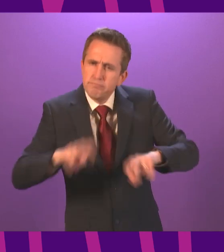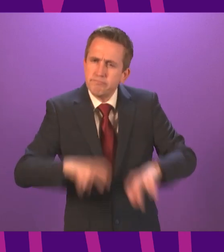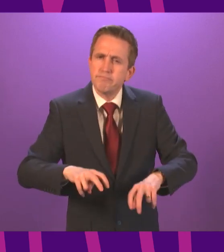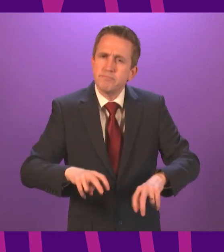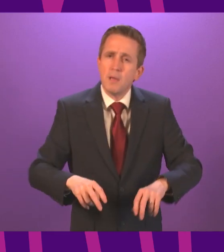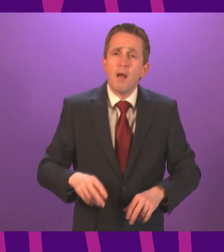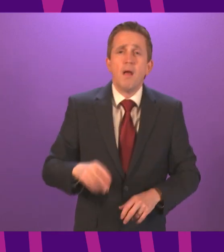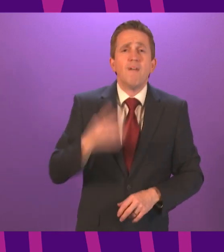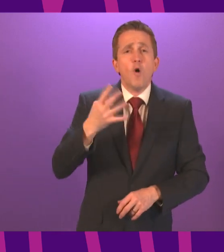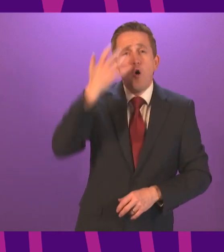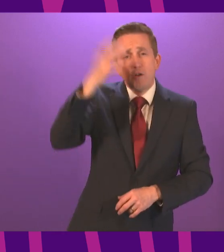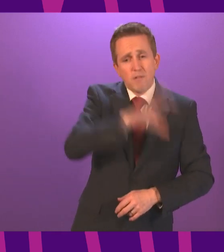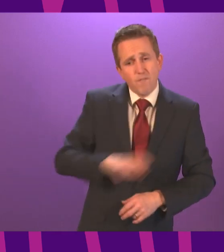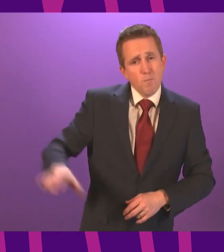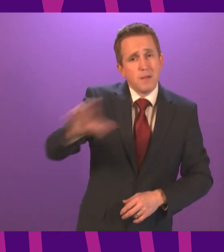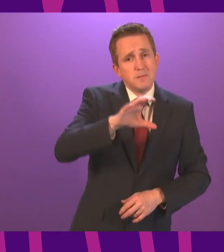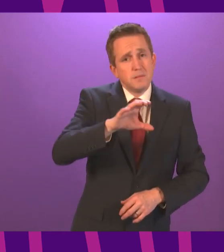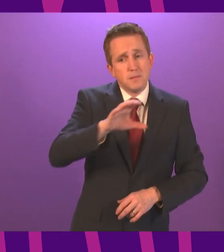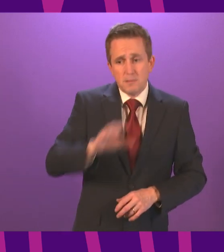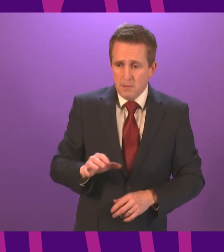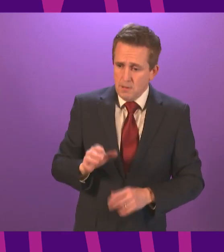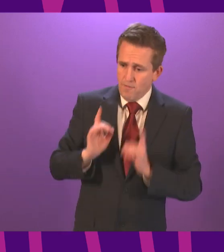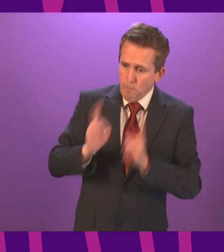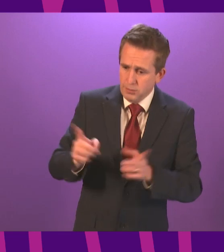be brought forward that is fully informed by the advice of the chief medical officers